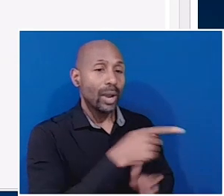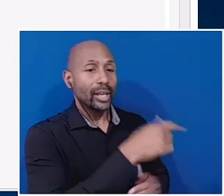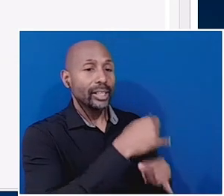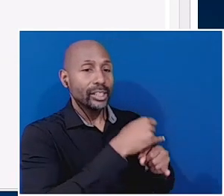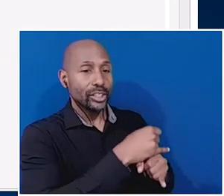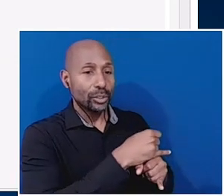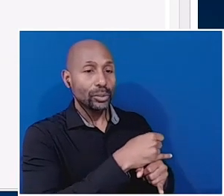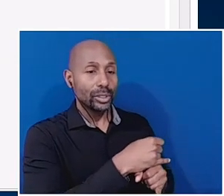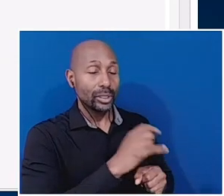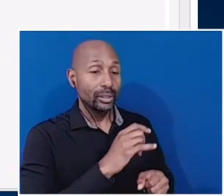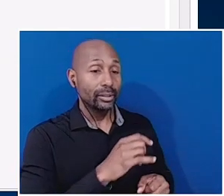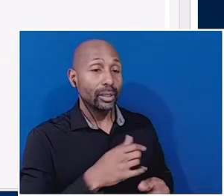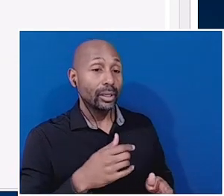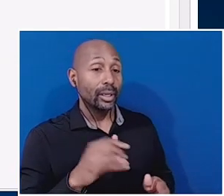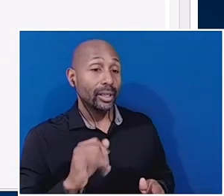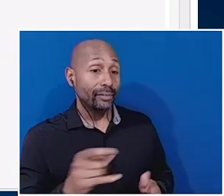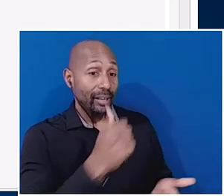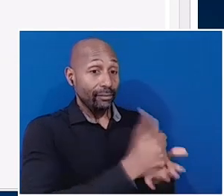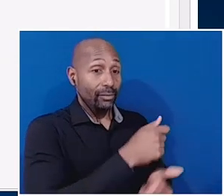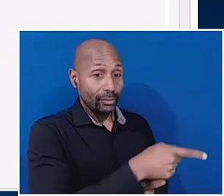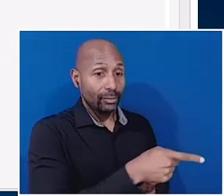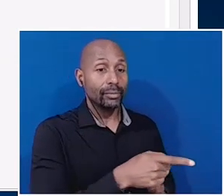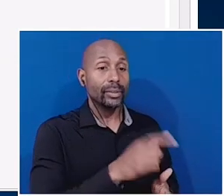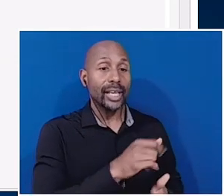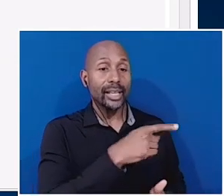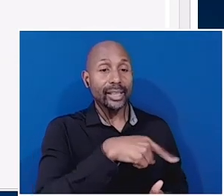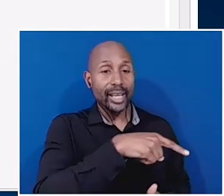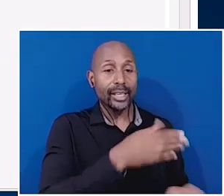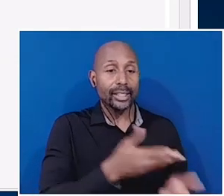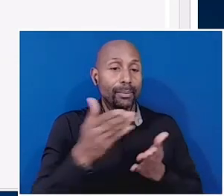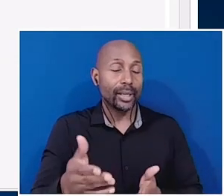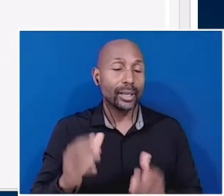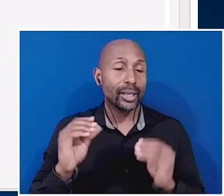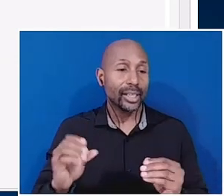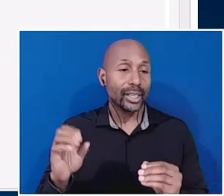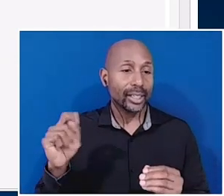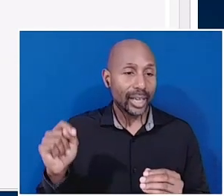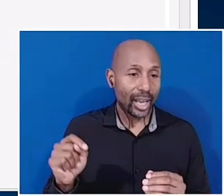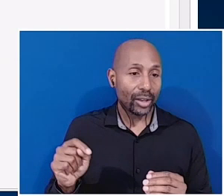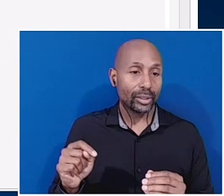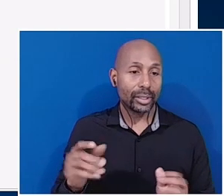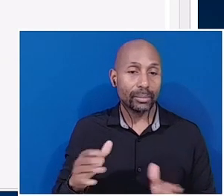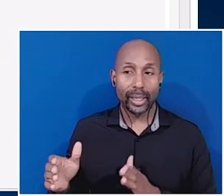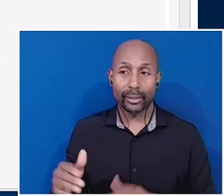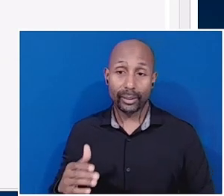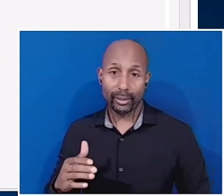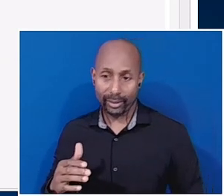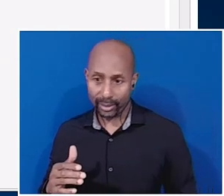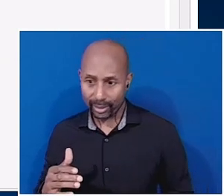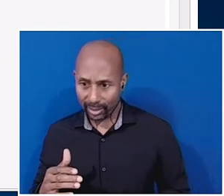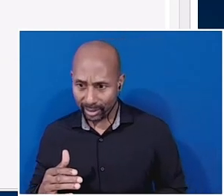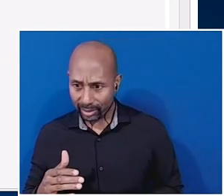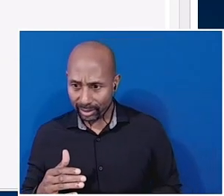Our institution has nine different programs. There is probably not another institution to which all of those could be